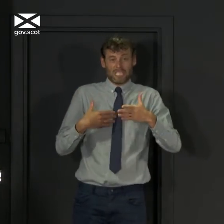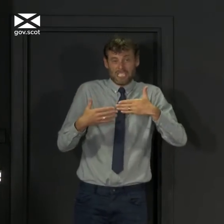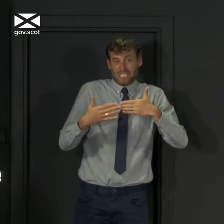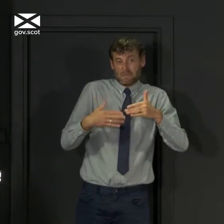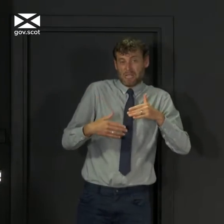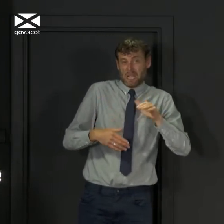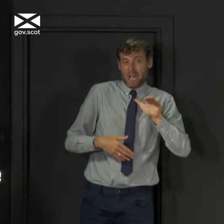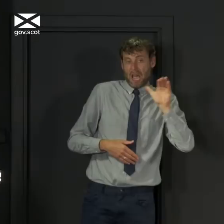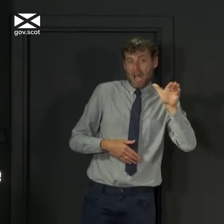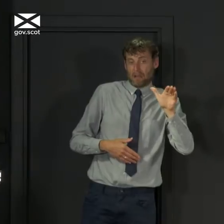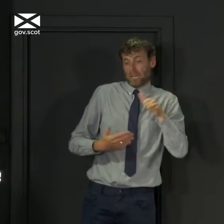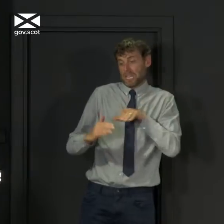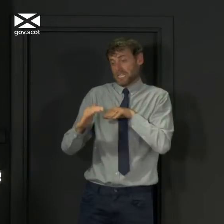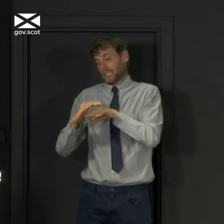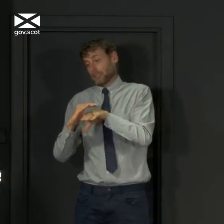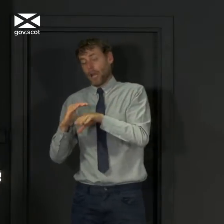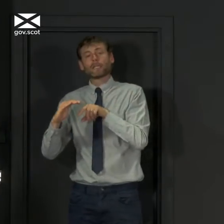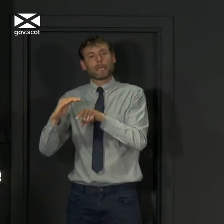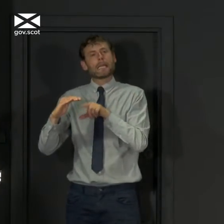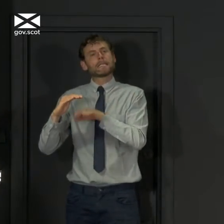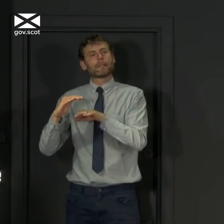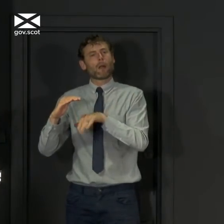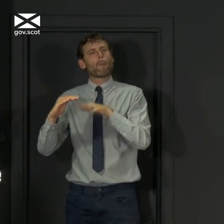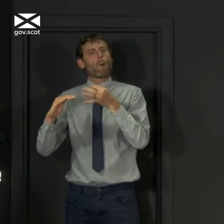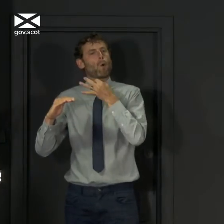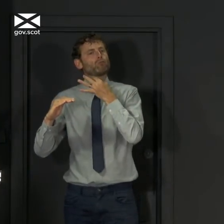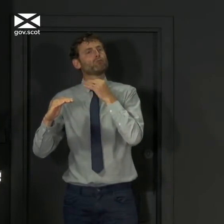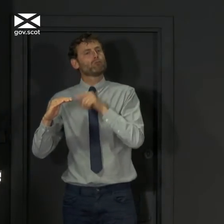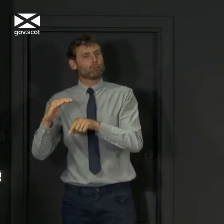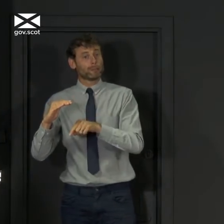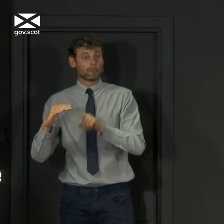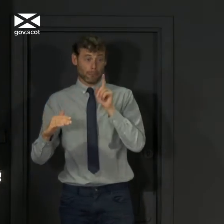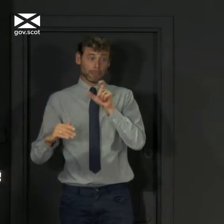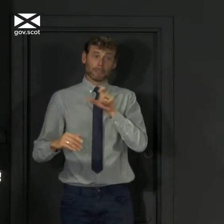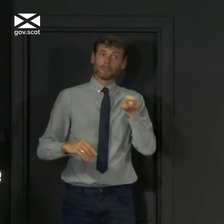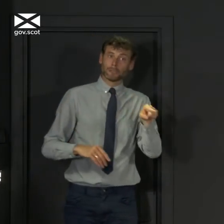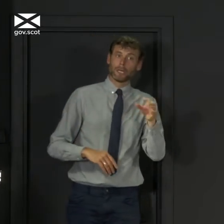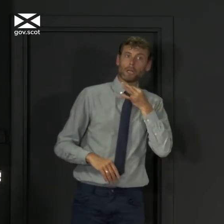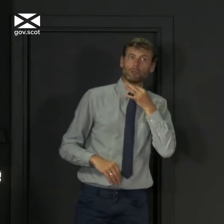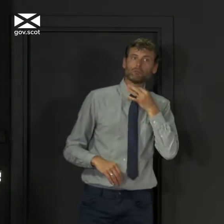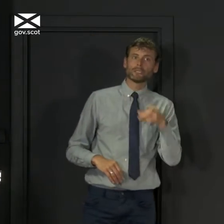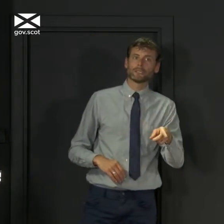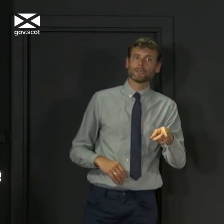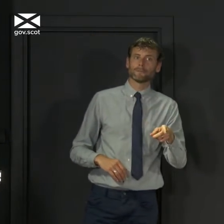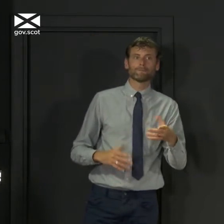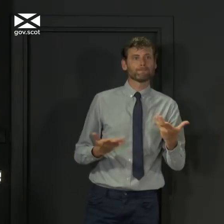be slightly lower outdoors but it is not non-existent, and so all I want to continue to do is ask